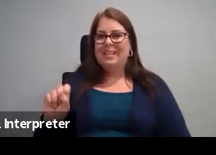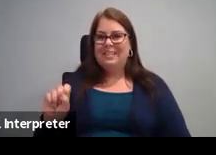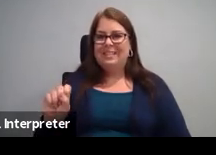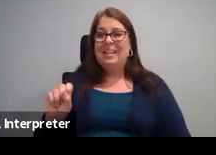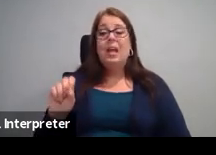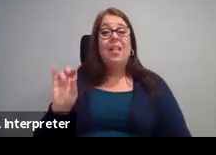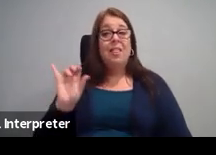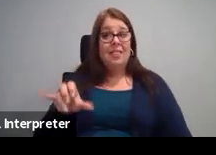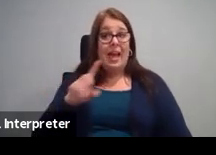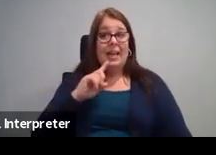Cathy Reznicek: That has